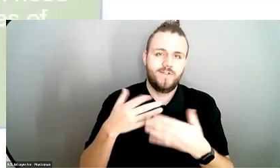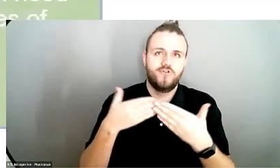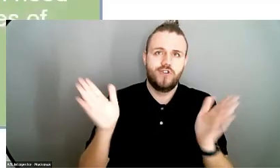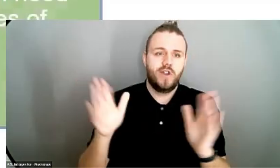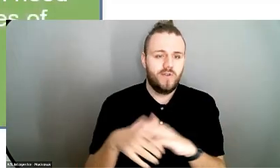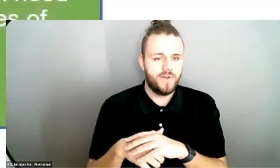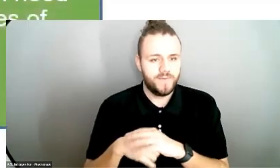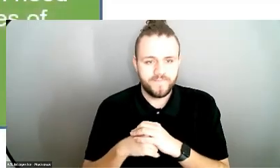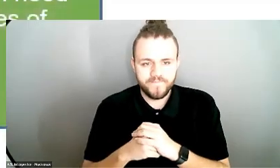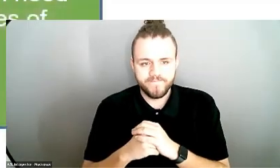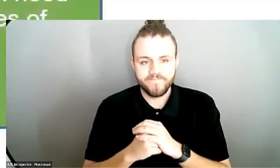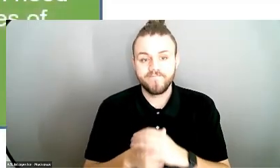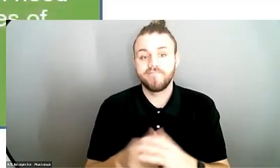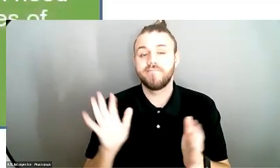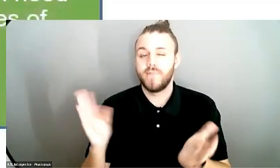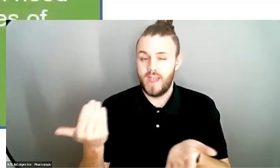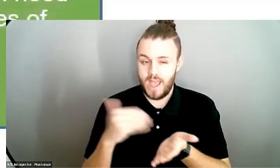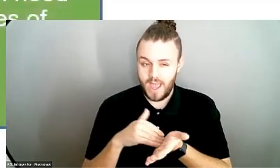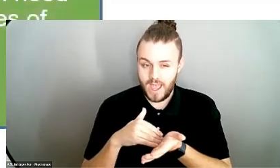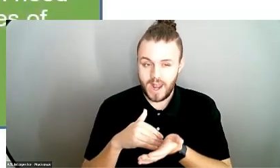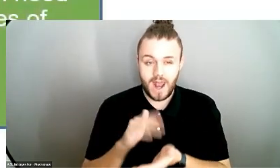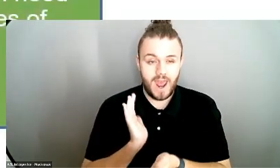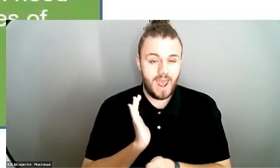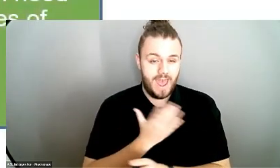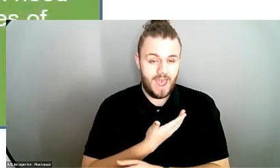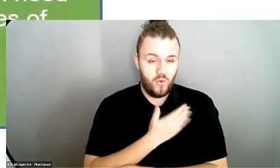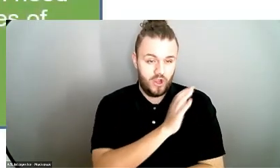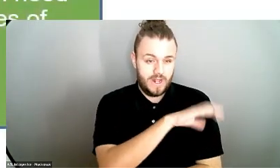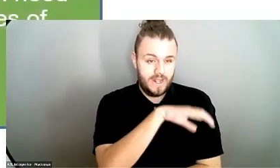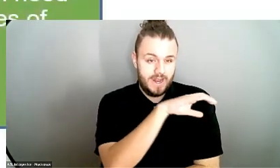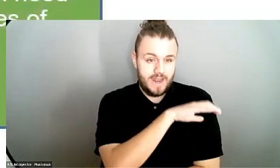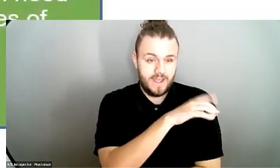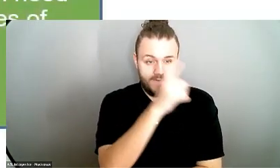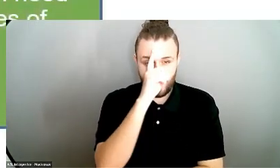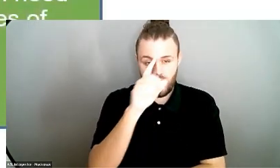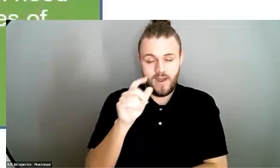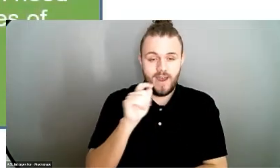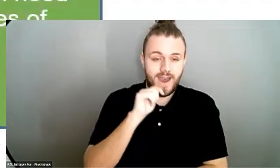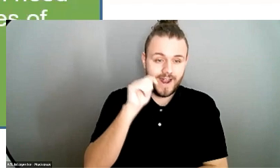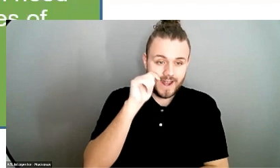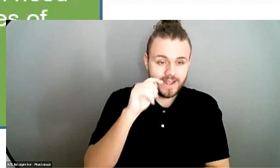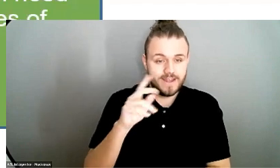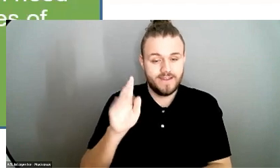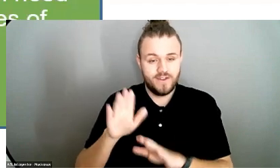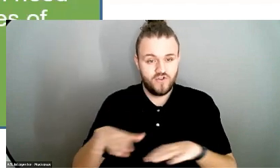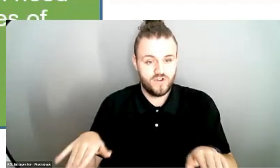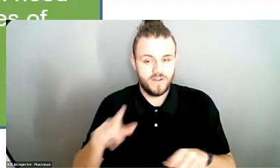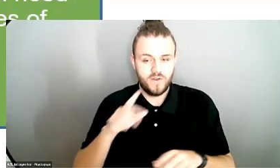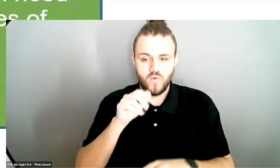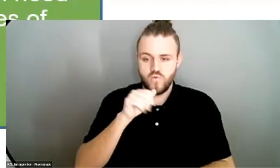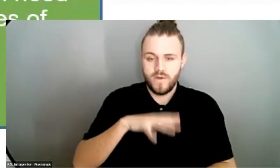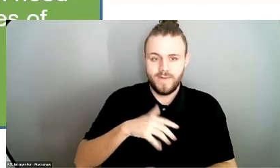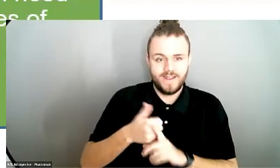So again, in our clinic for adolescents and women with disabilities, we see patients with